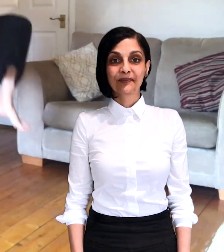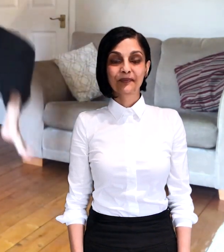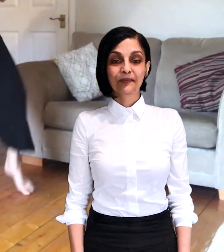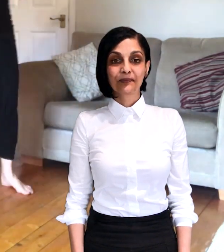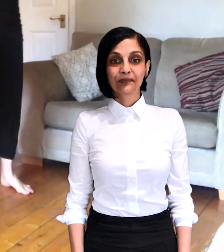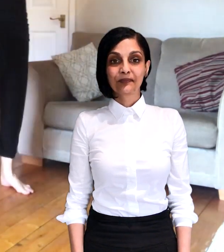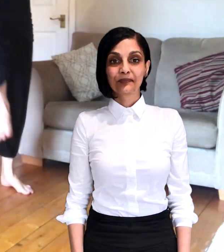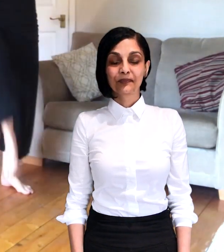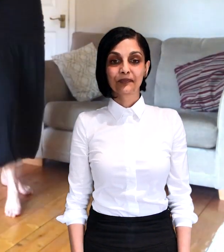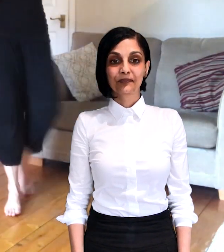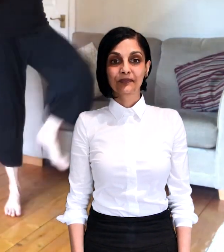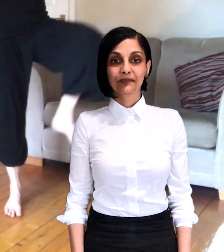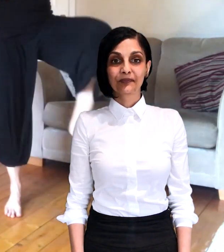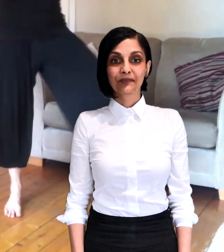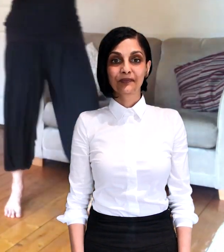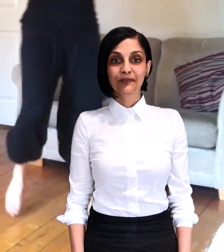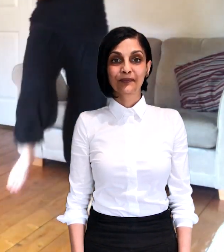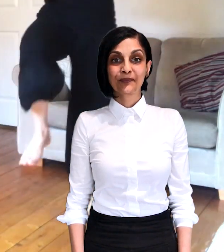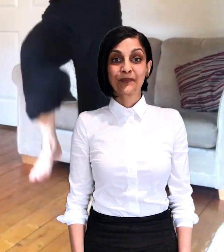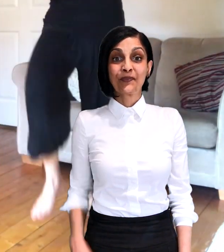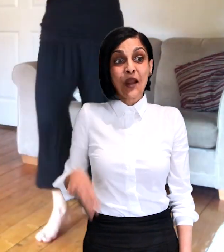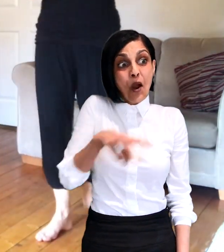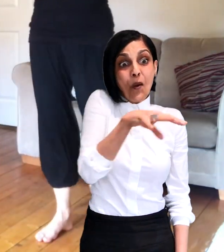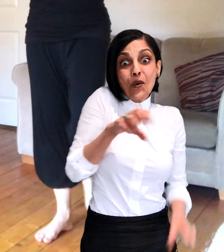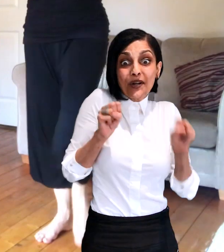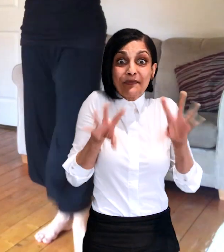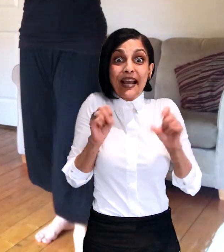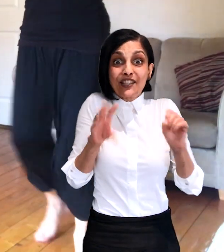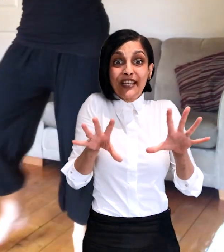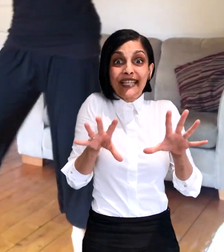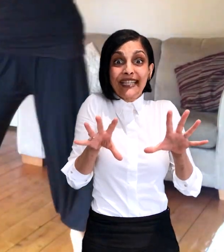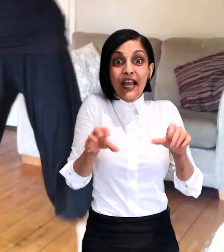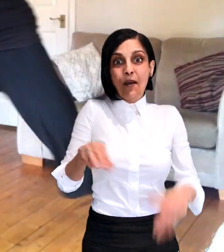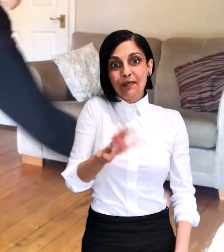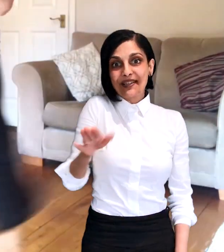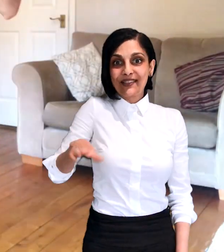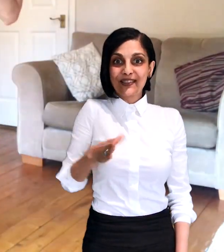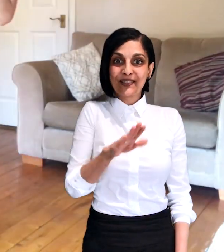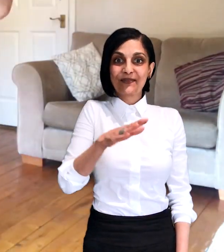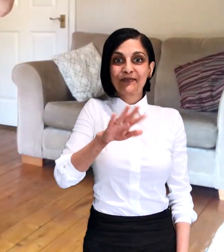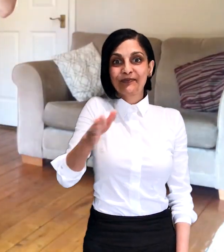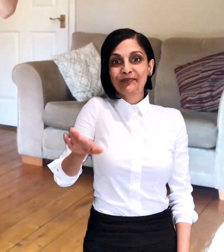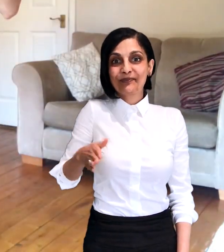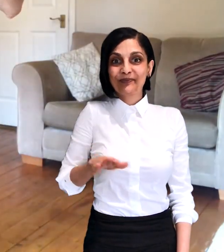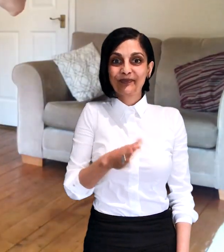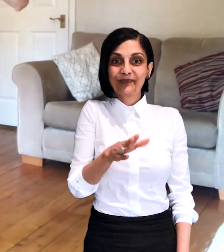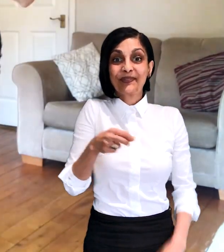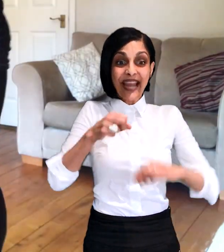Can you go for a little walk, splashing in those puddles And kicking some rain?